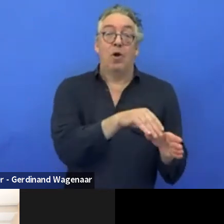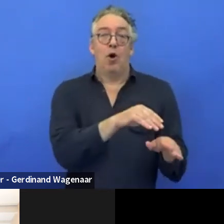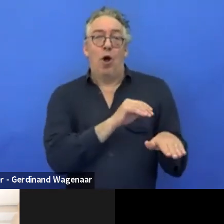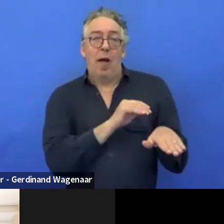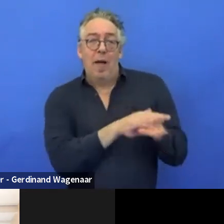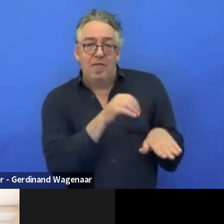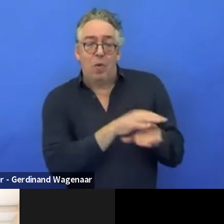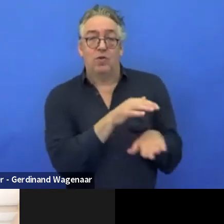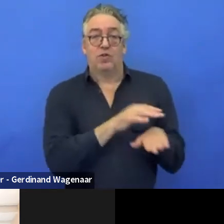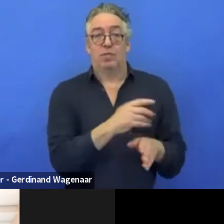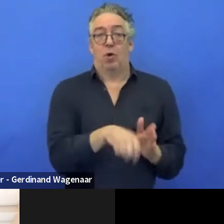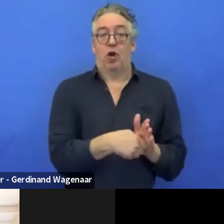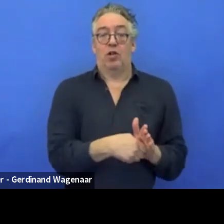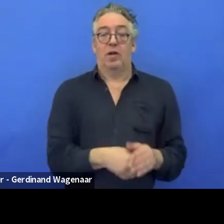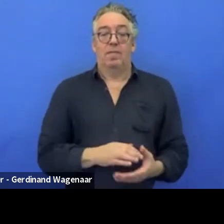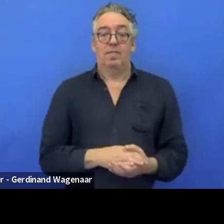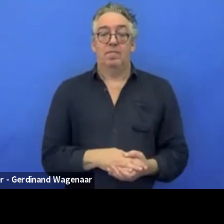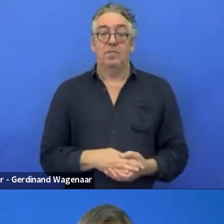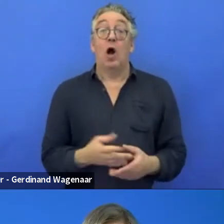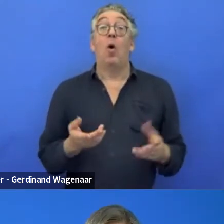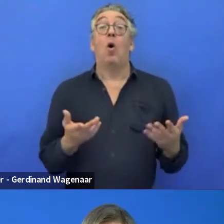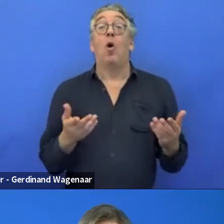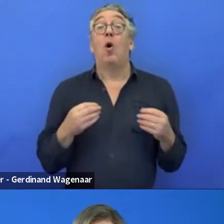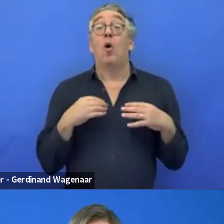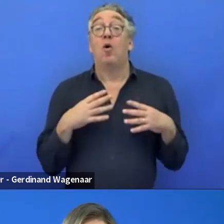When we are there, we have influence because we participate